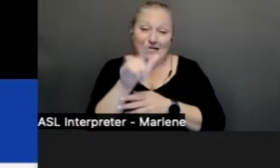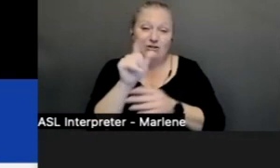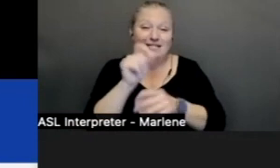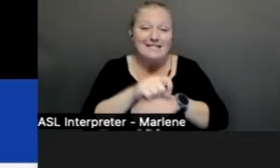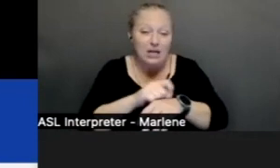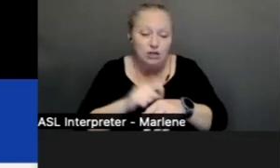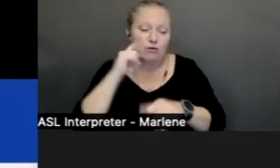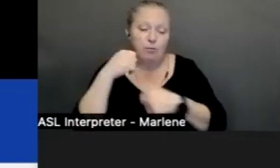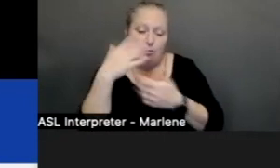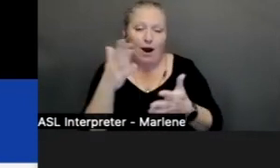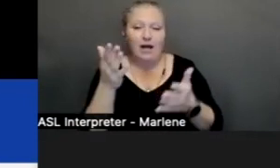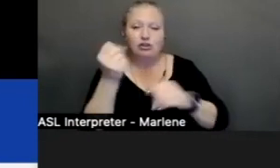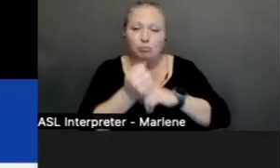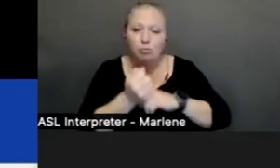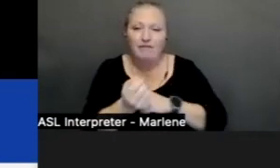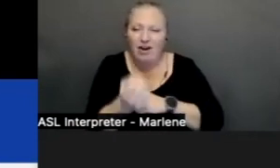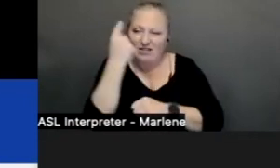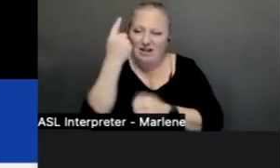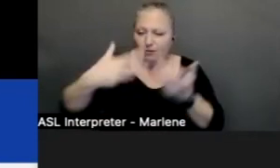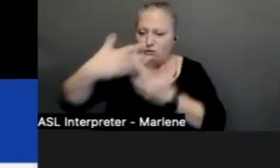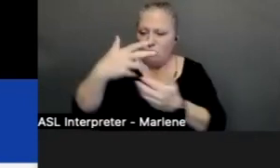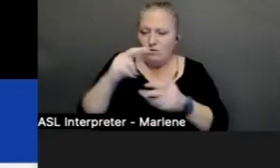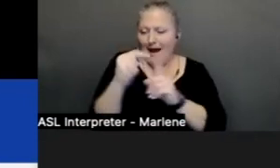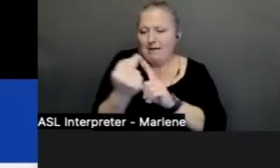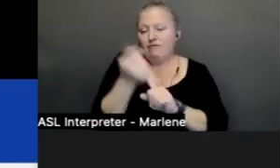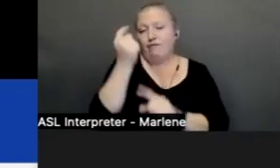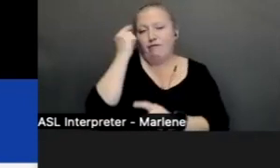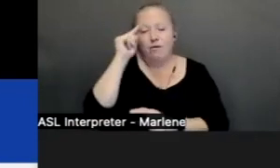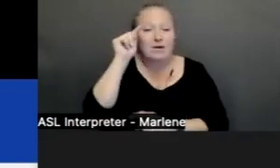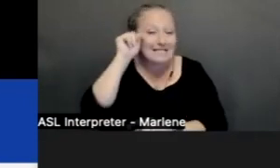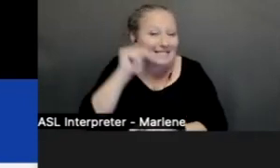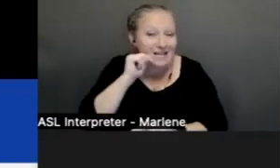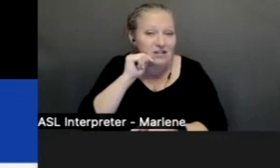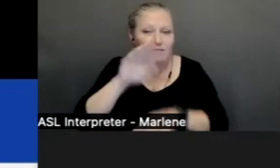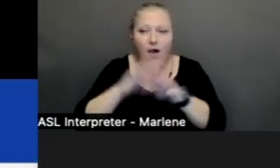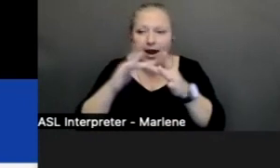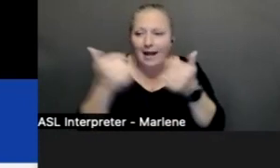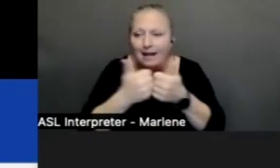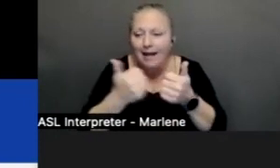support around understanding the social aspect of teenagers with online gaming, online social media,